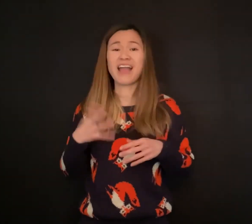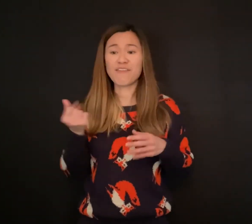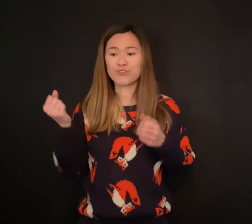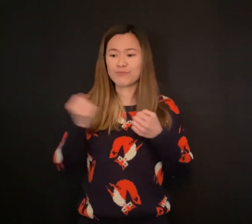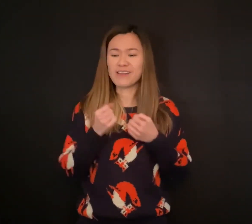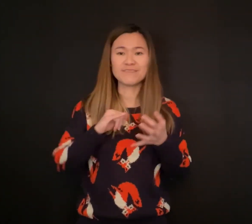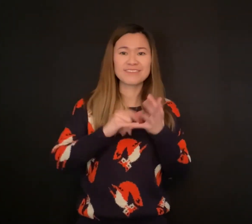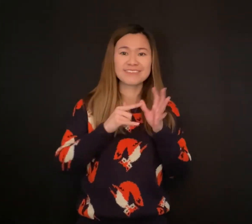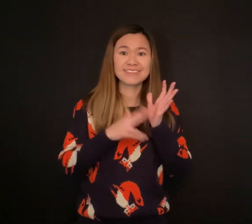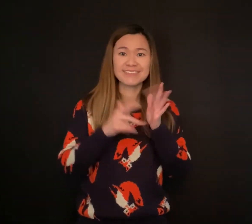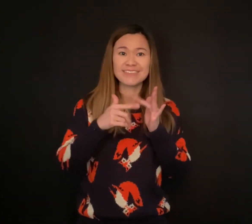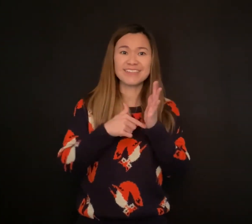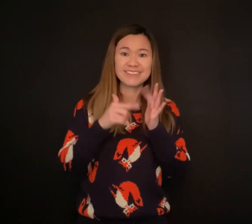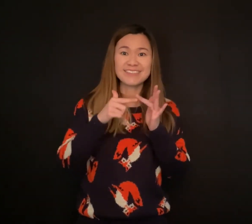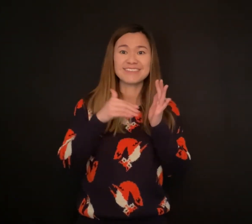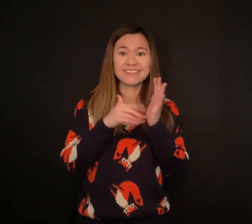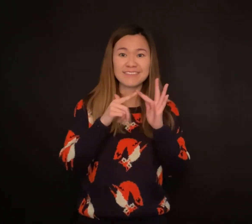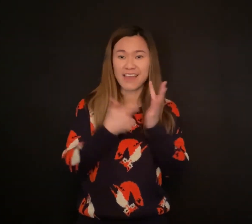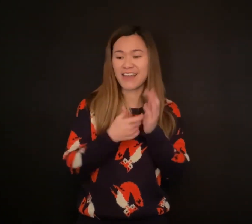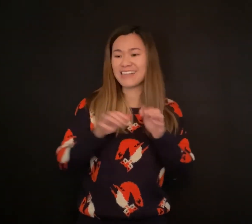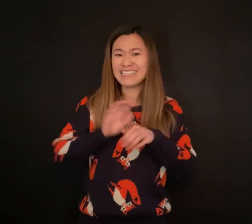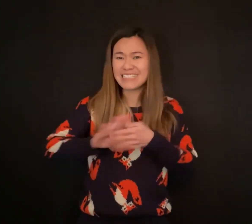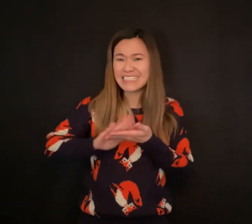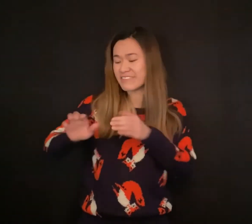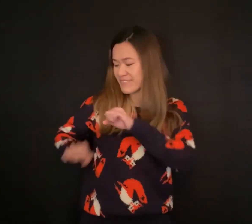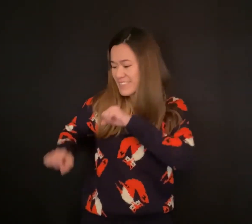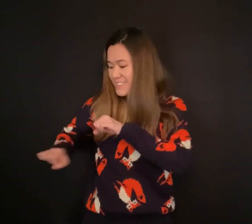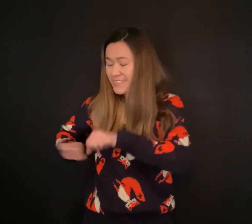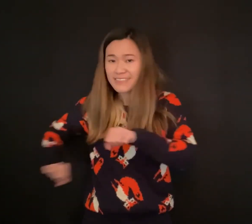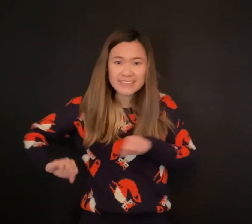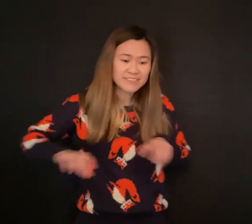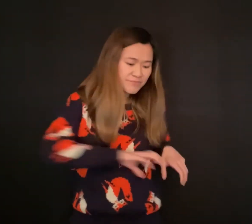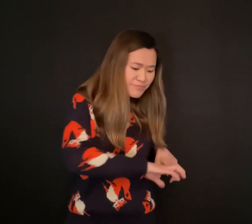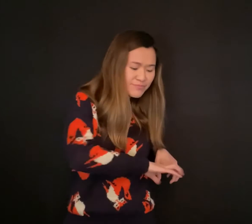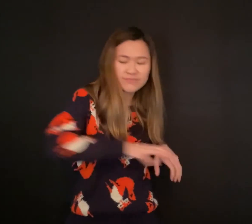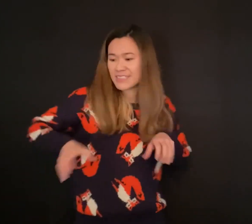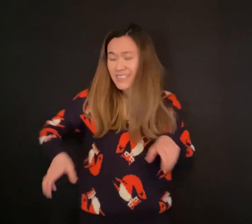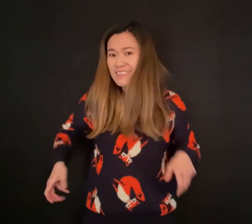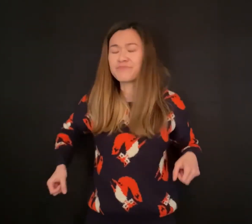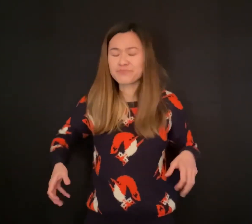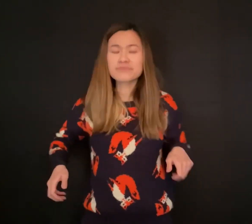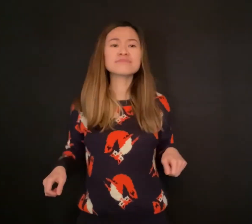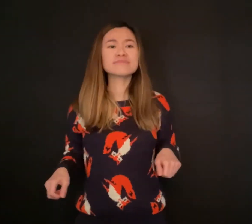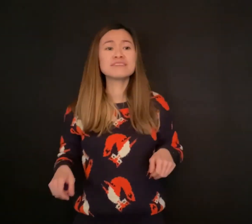I'm making sure that I sanitize my wheelchair.